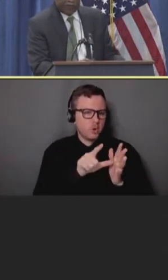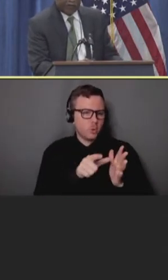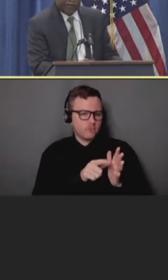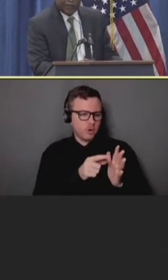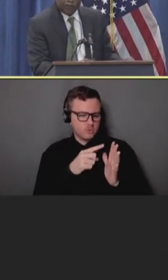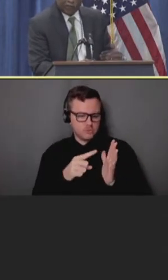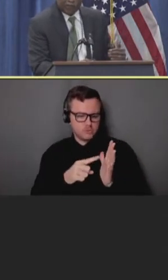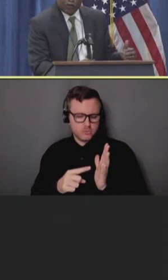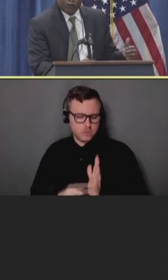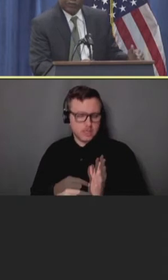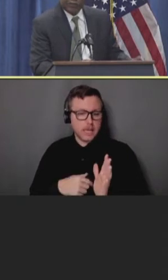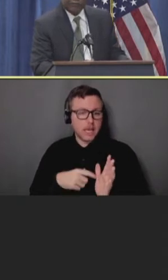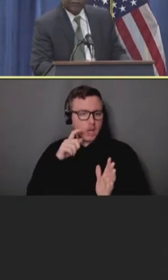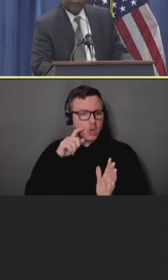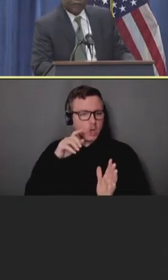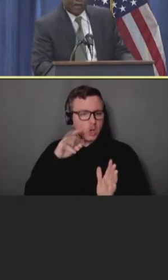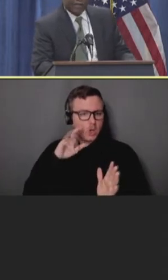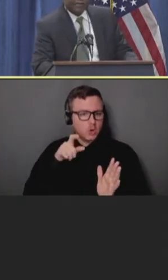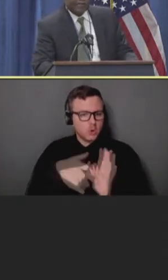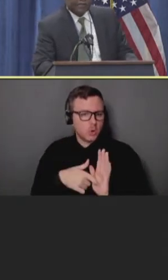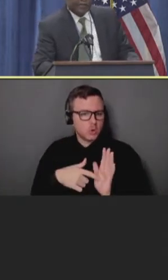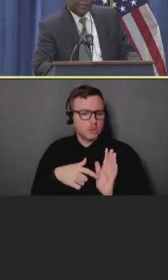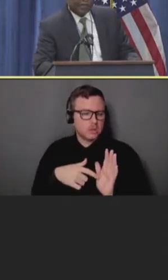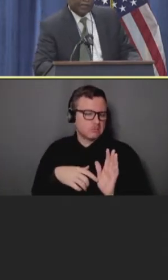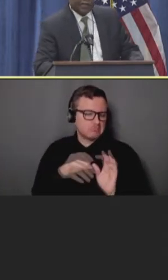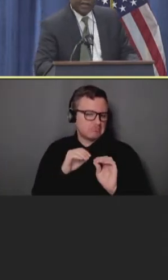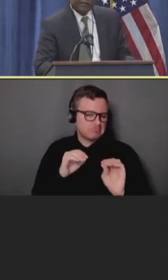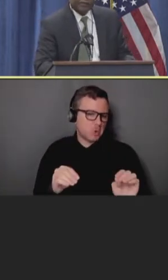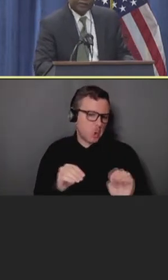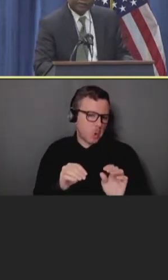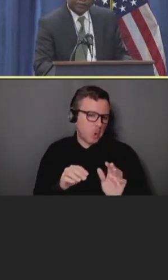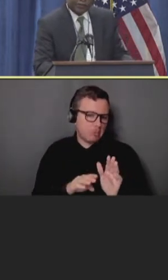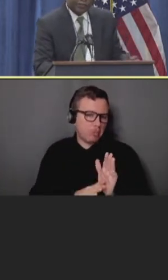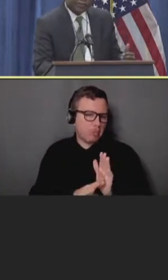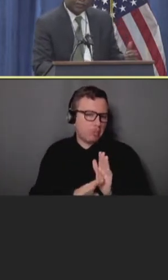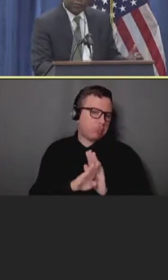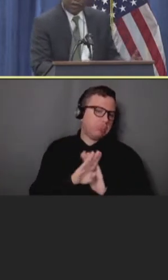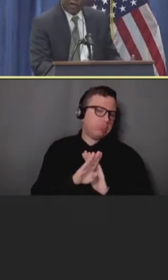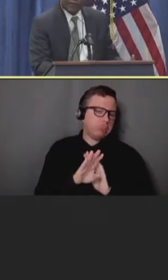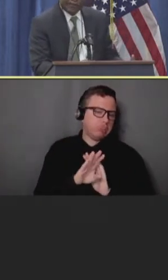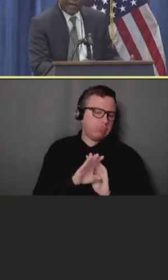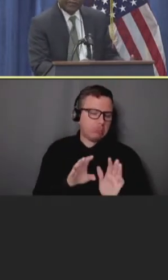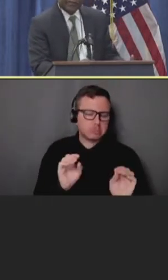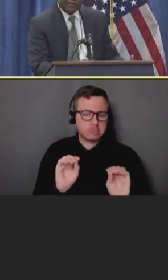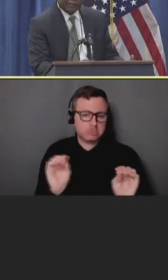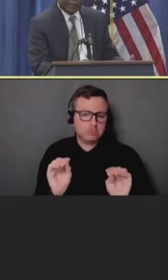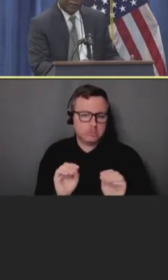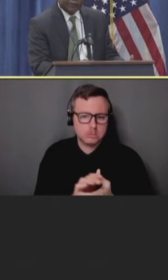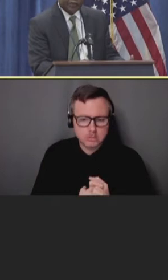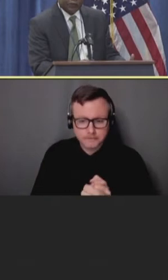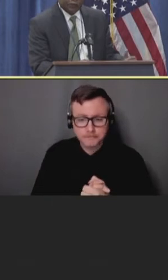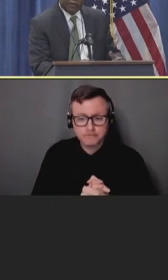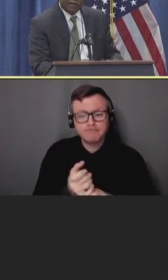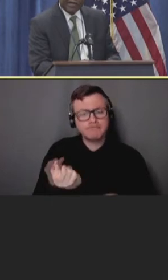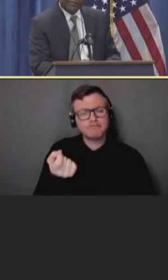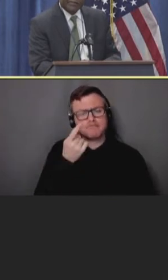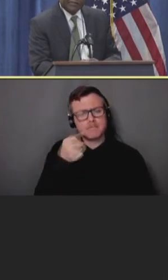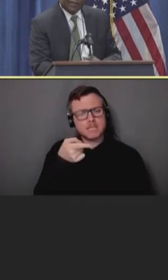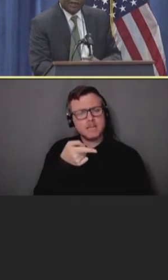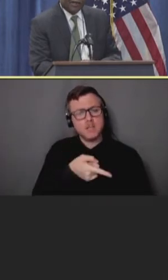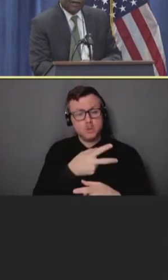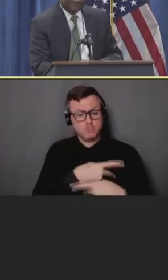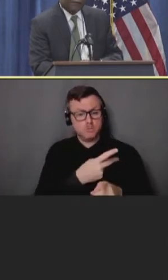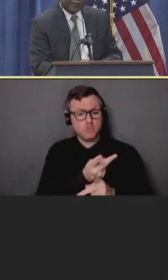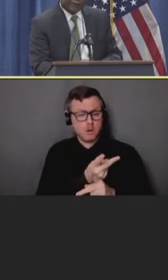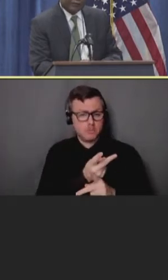area and really no significant rise in that. So this is a product that utilized effectively,